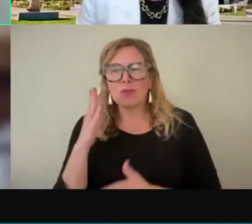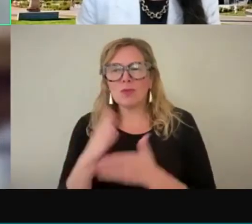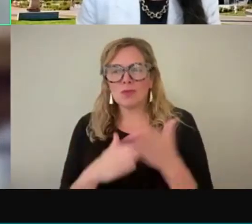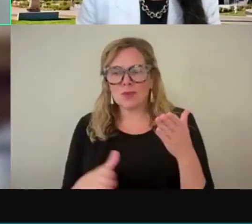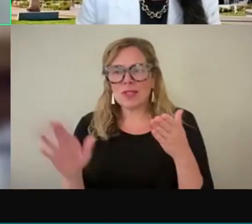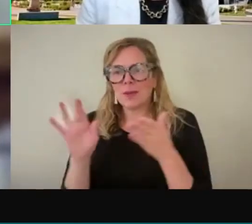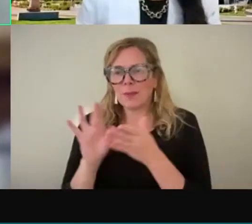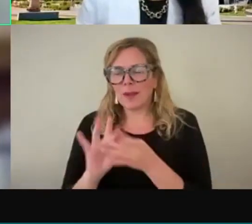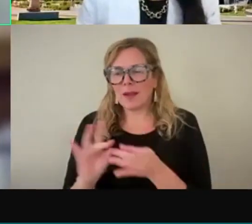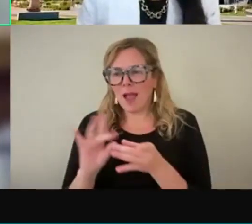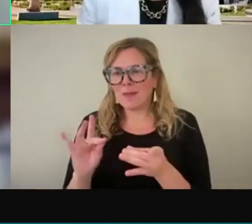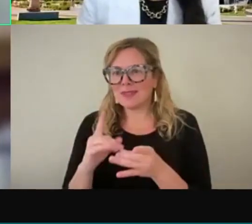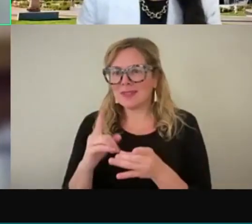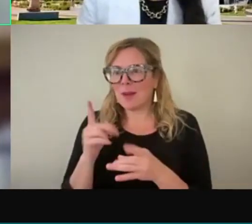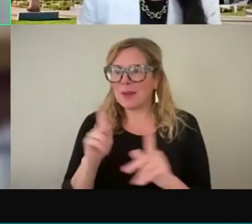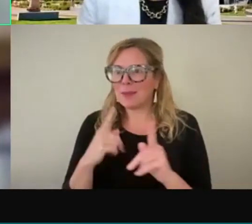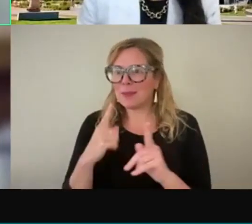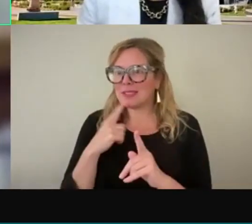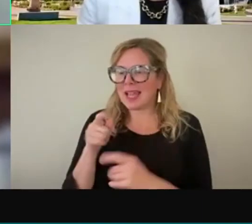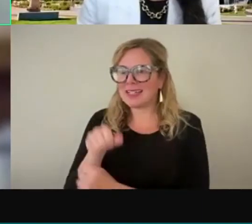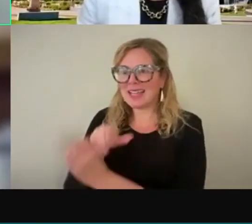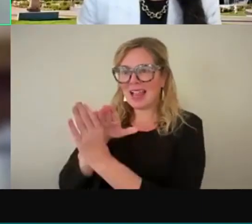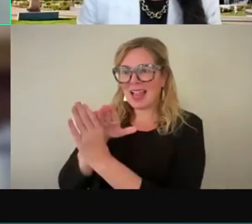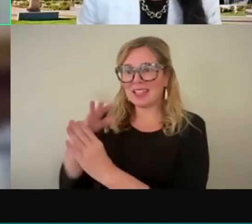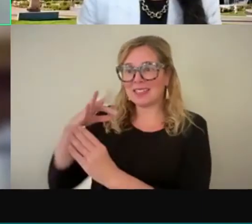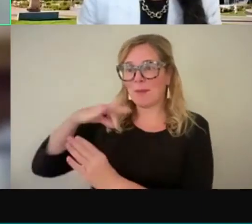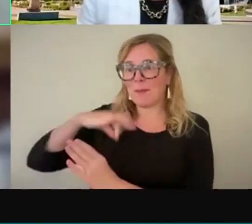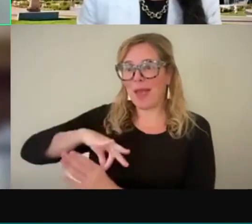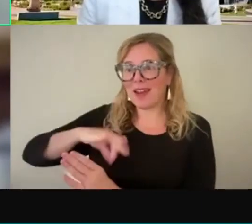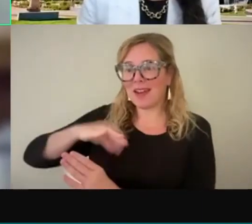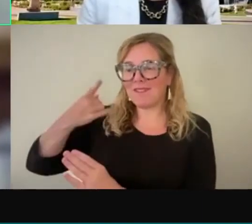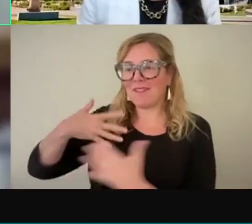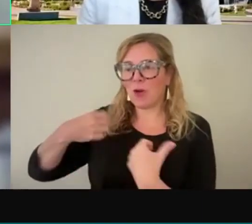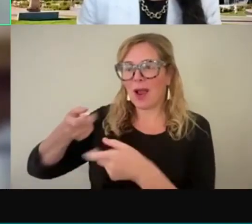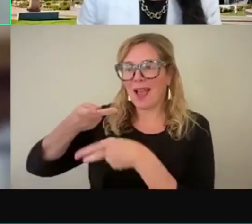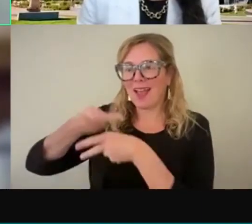telehealth is a benefit to healthcare systems because more visits can be crammed into the